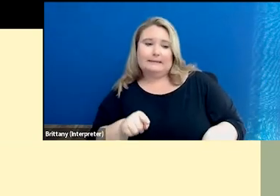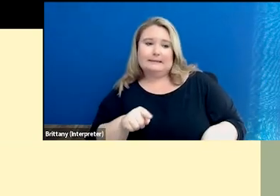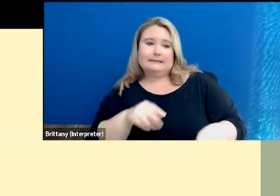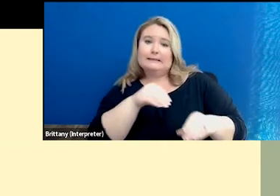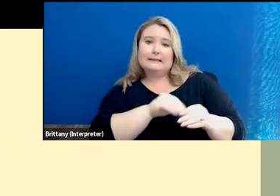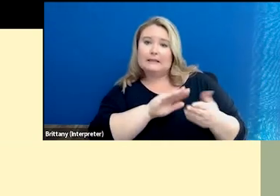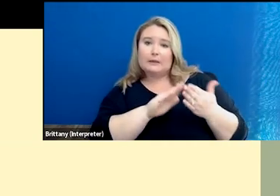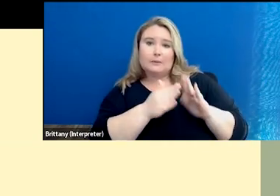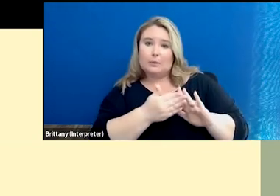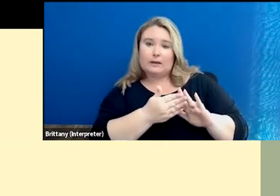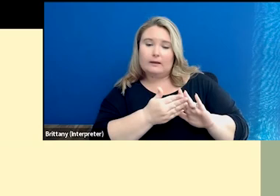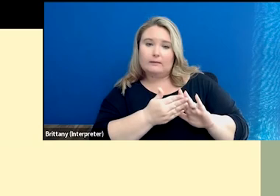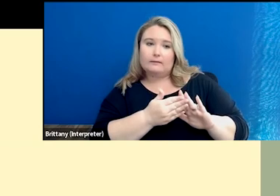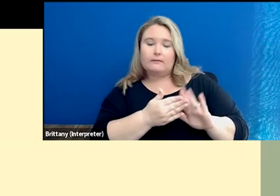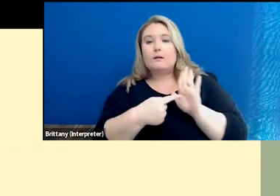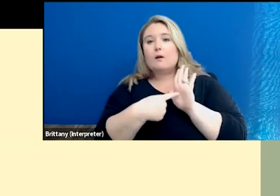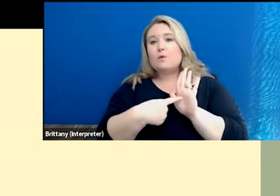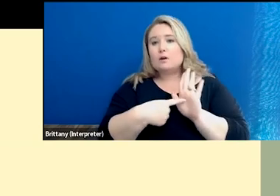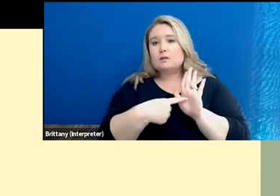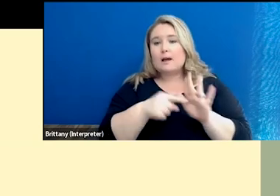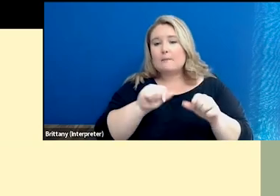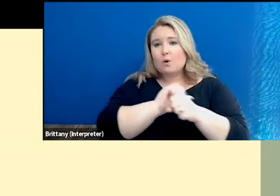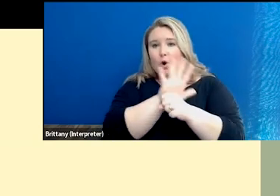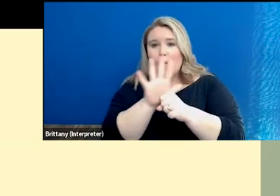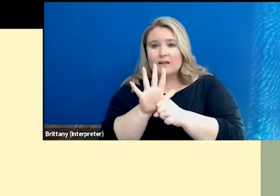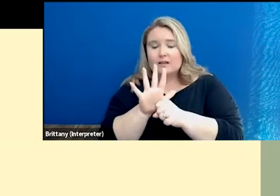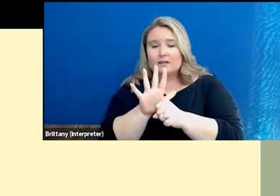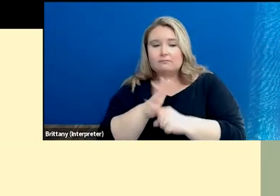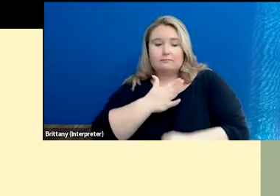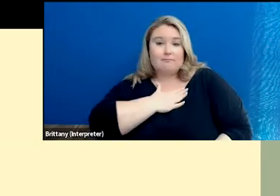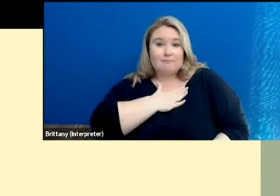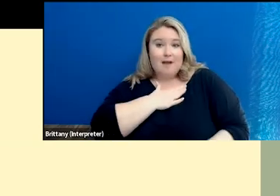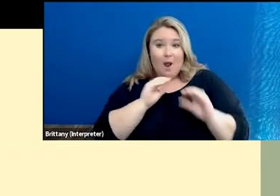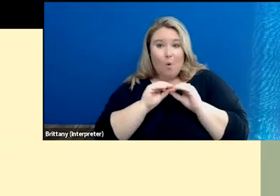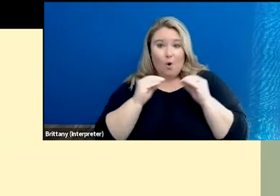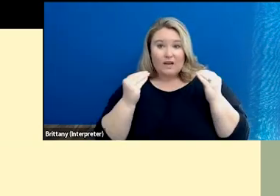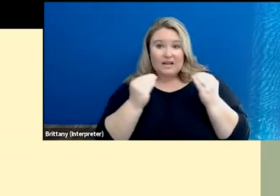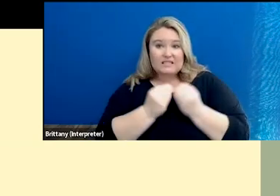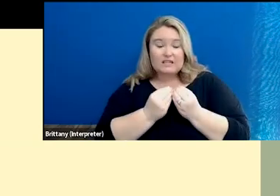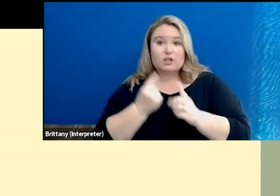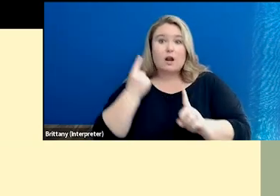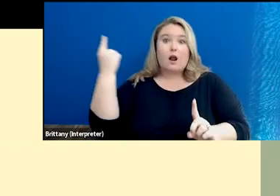I mean, if you look at COVID, my organization was constantly...